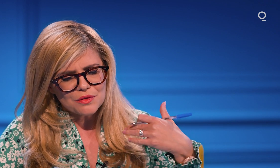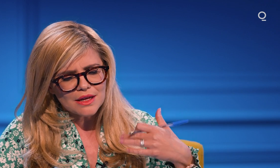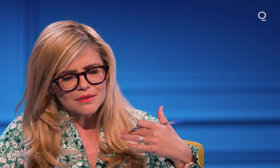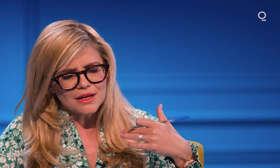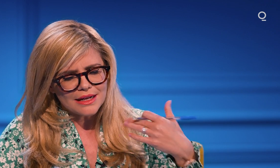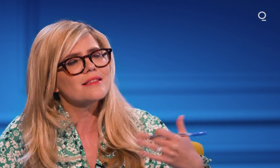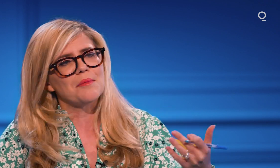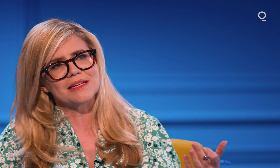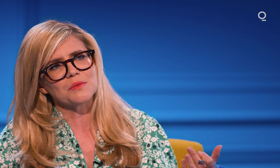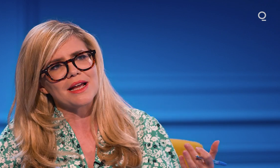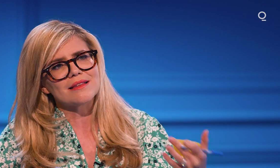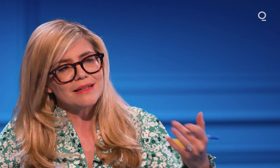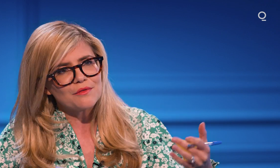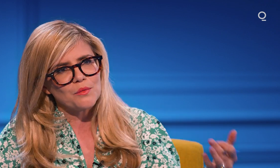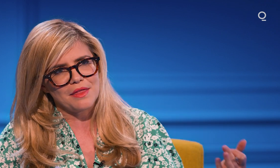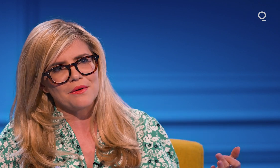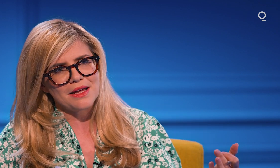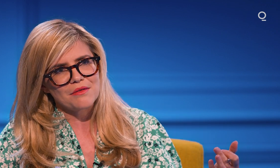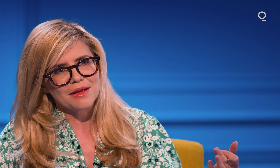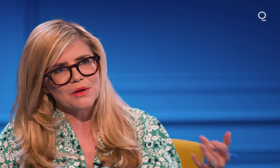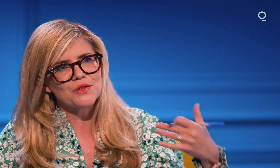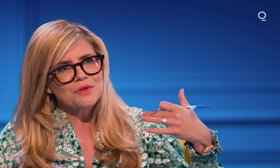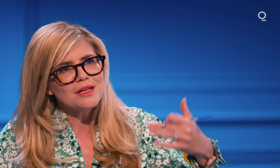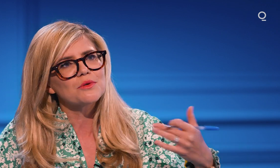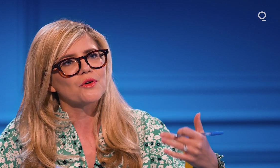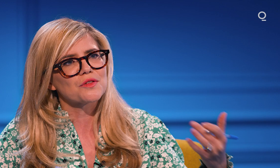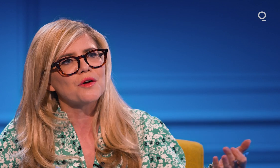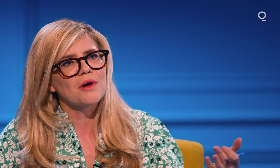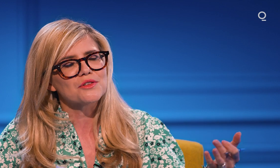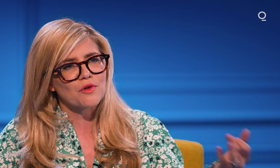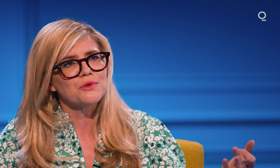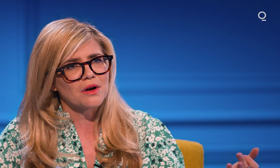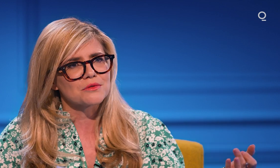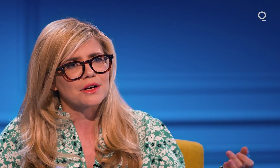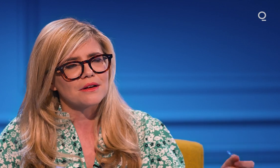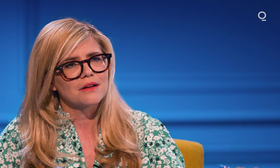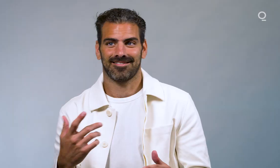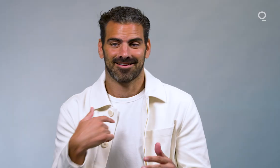Do you think that it is a better way to live without hearing, because you seem to have got so much from your culture?